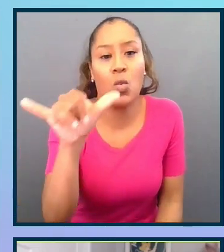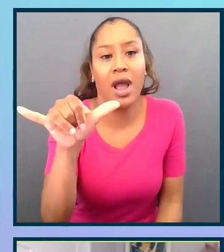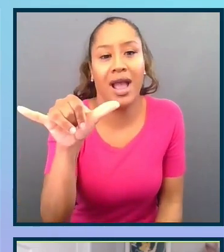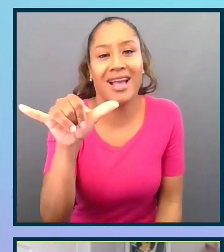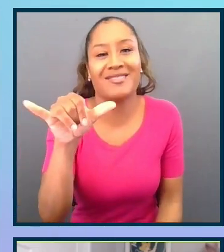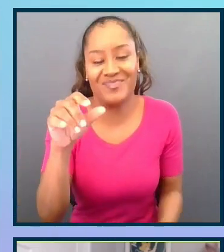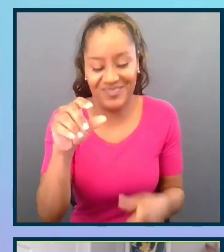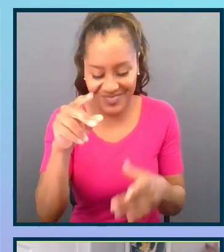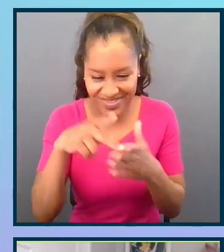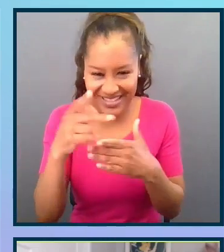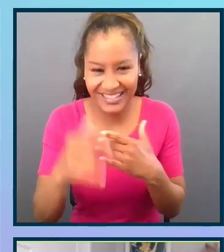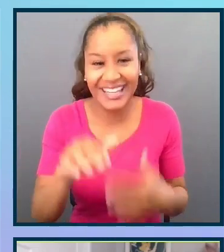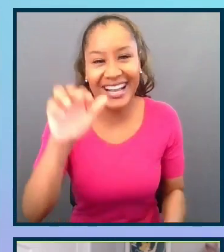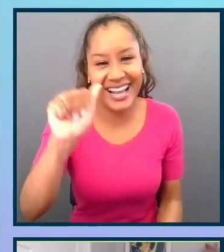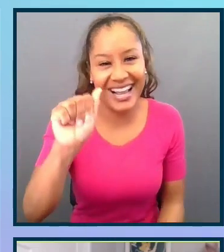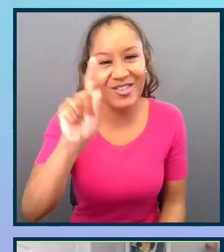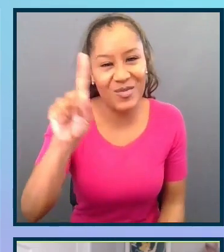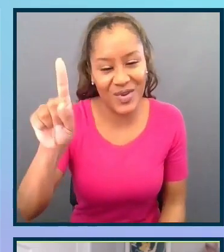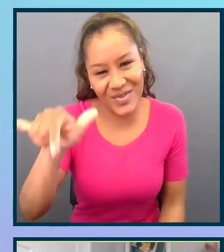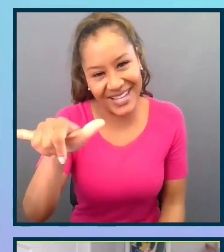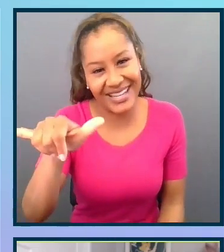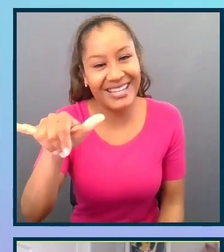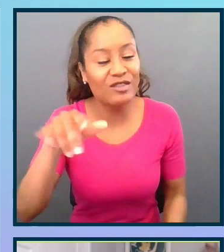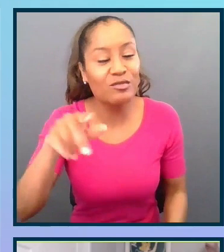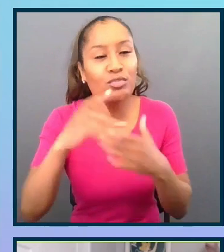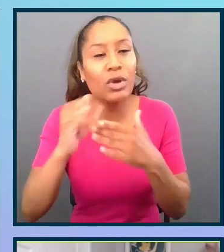which I will have in the slide links as well.